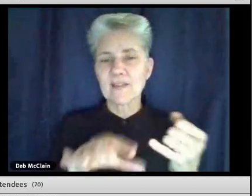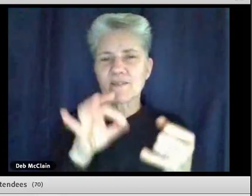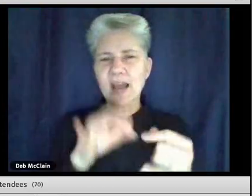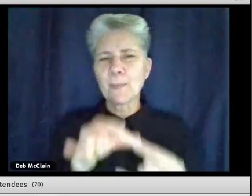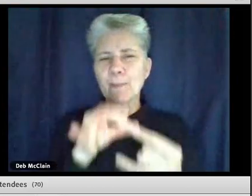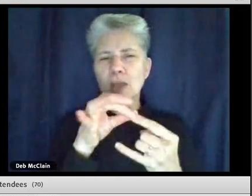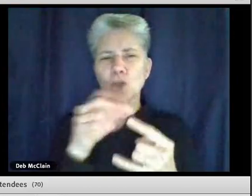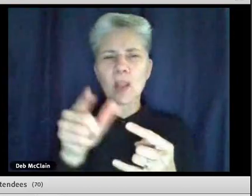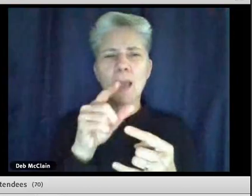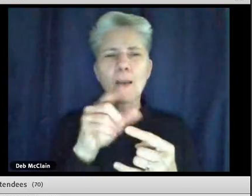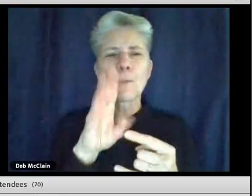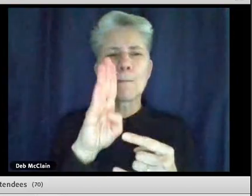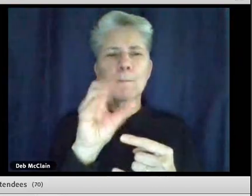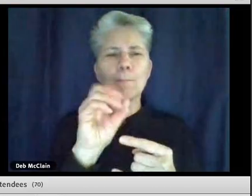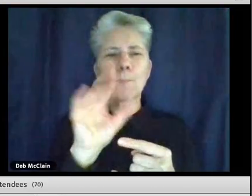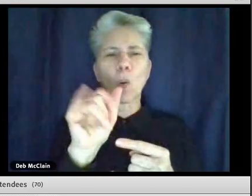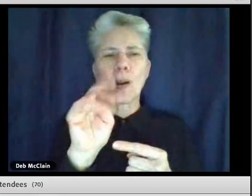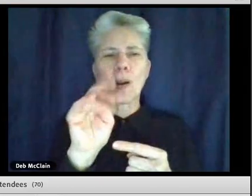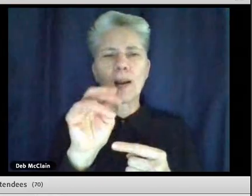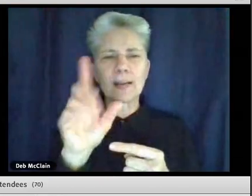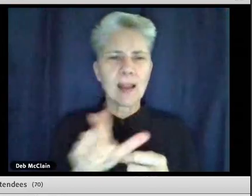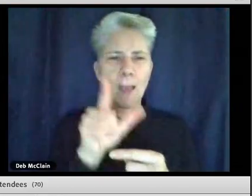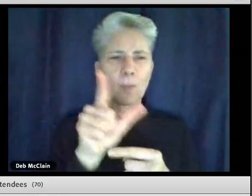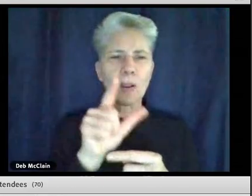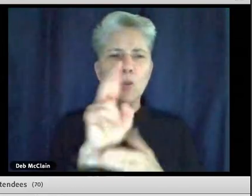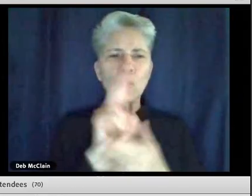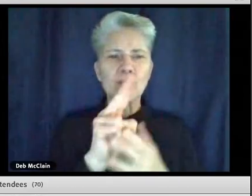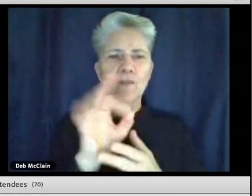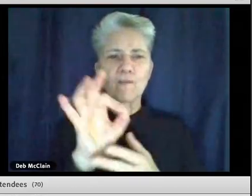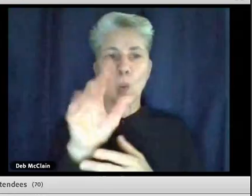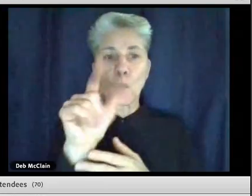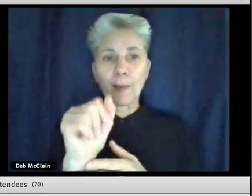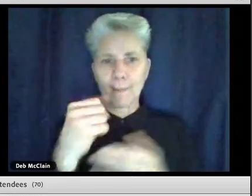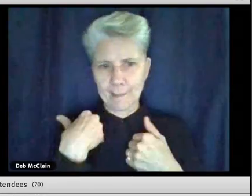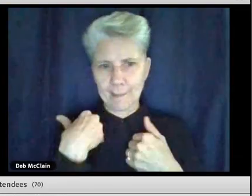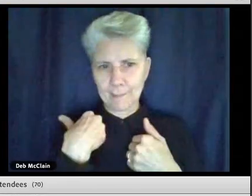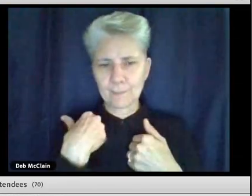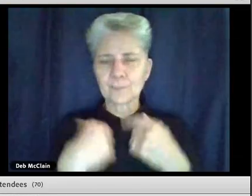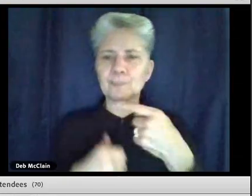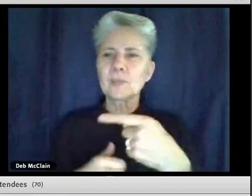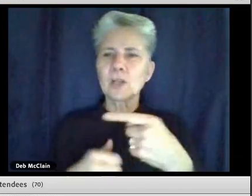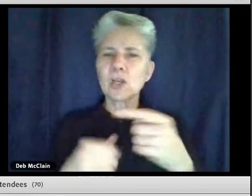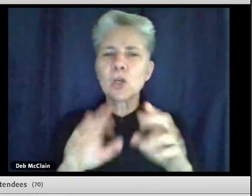you kind of a special library. This is the Borland Library through the University of Florida.